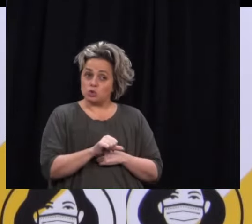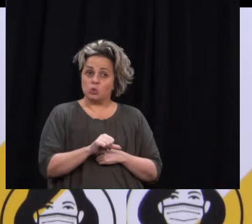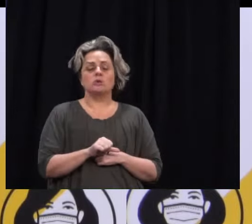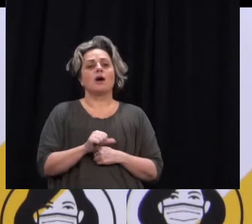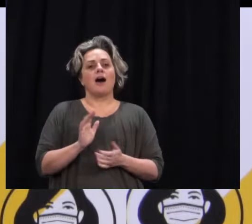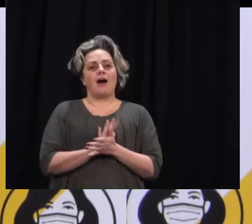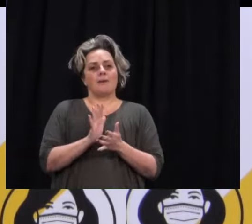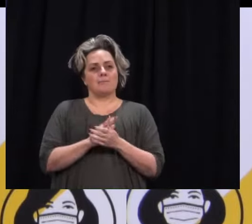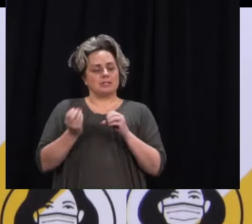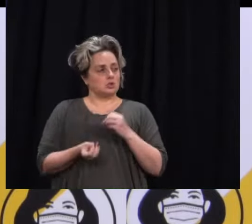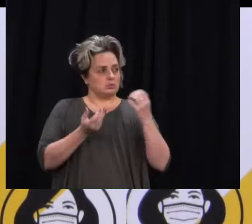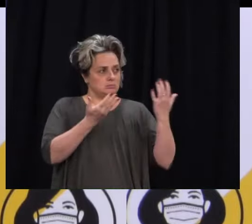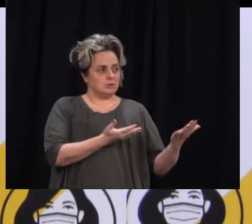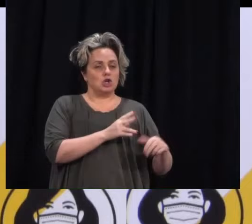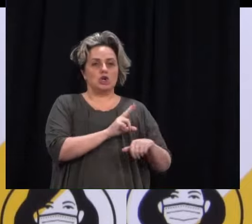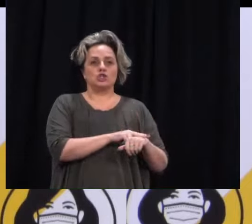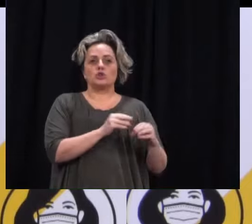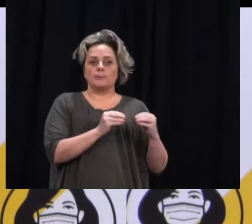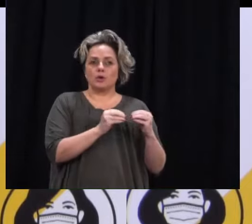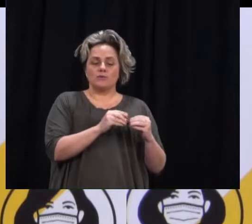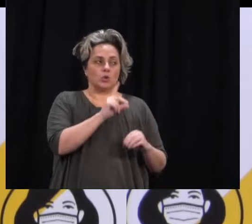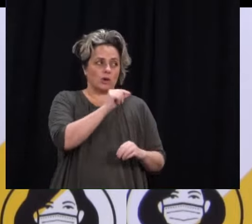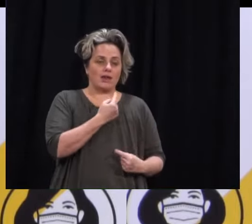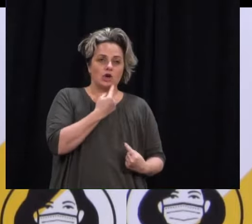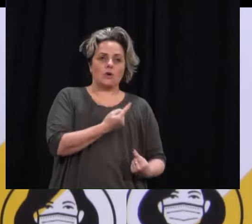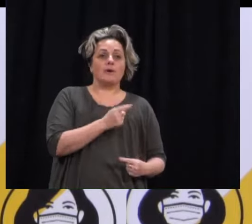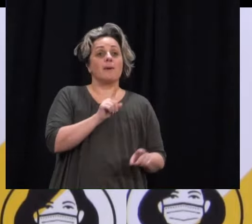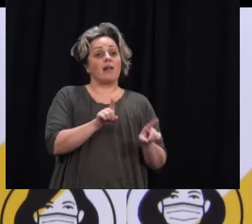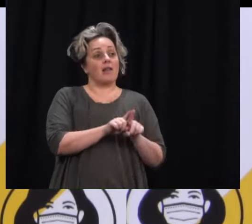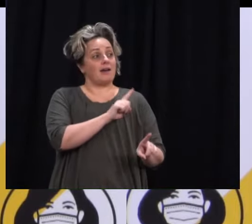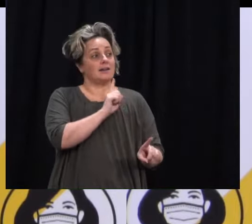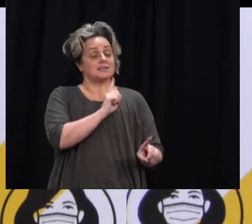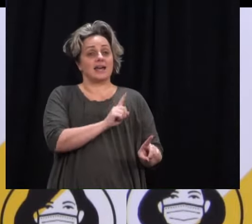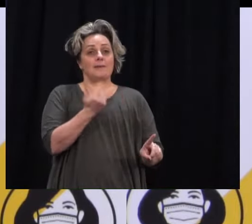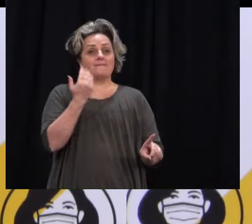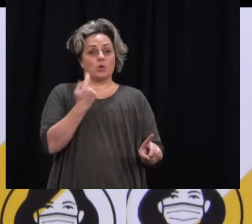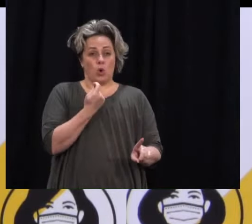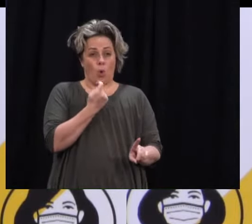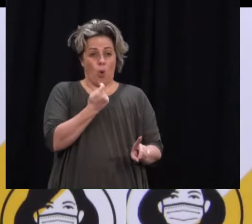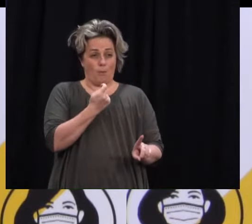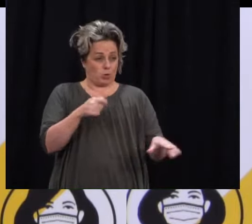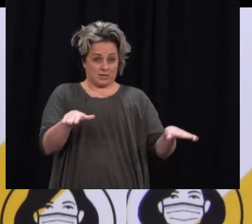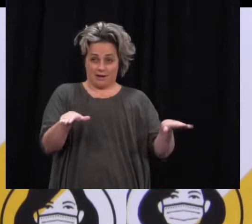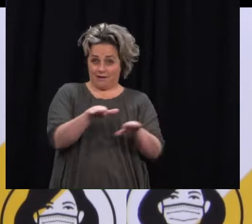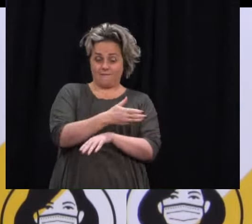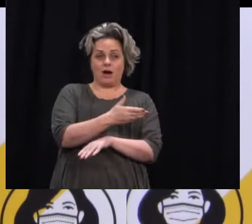and will you look at that? Because it is not too late to change that strategy? I'm happy to let Dr